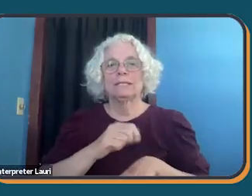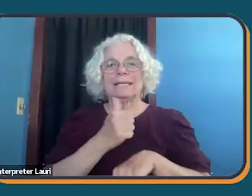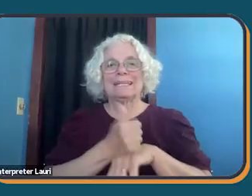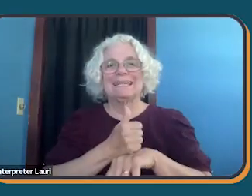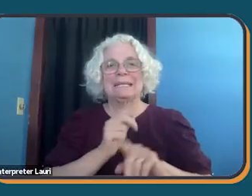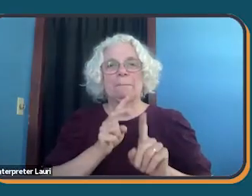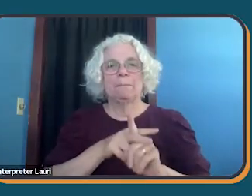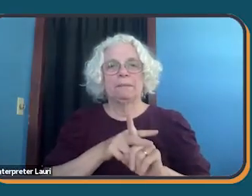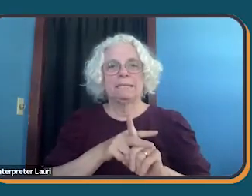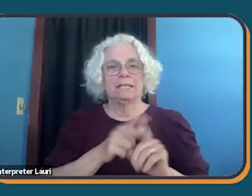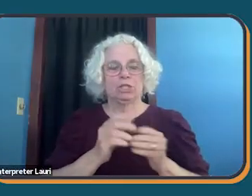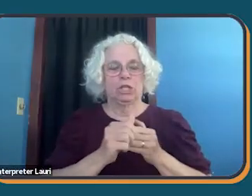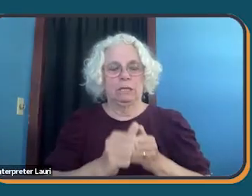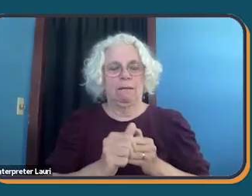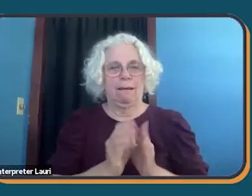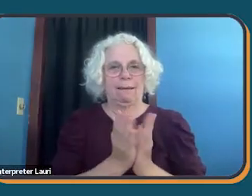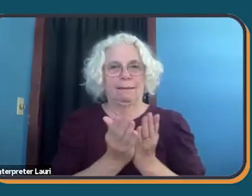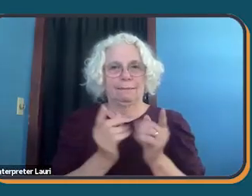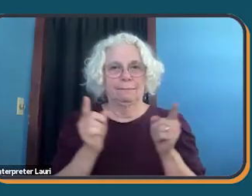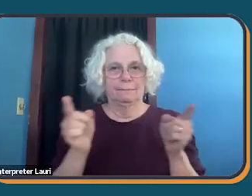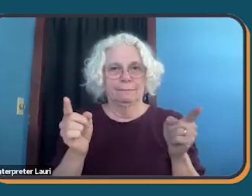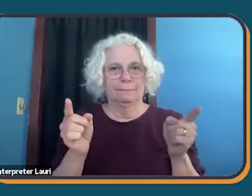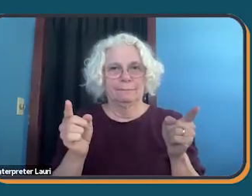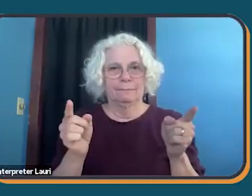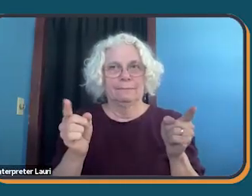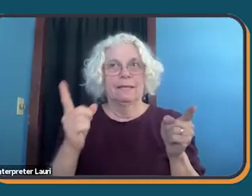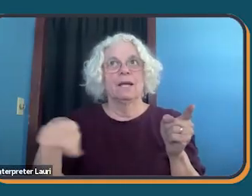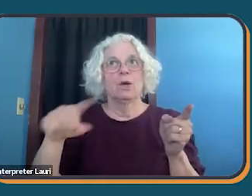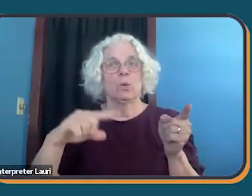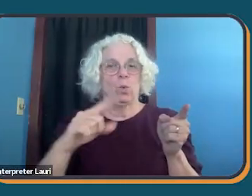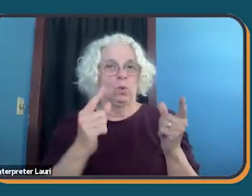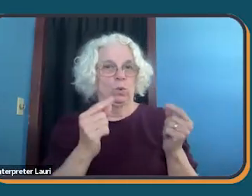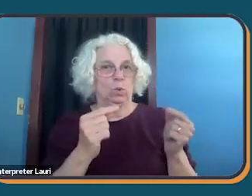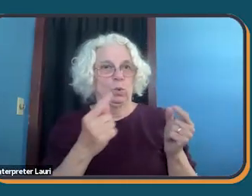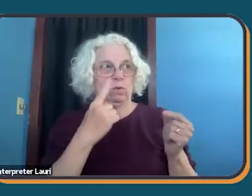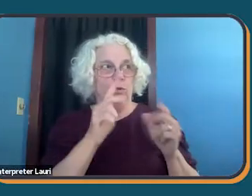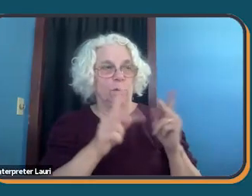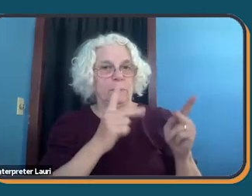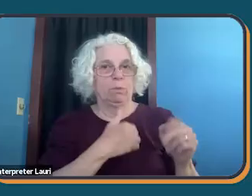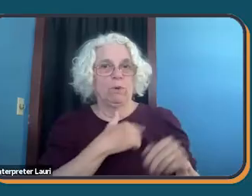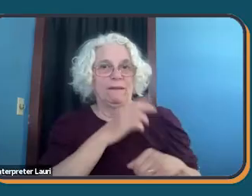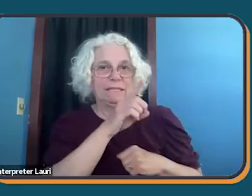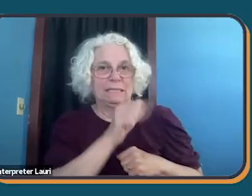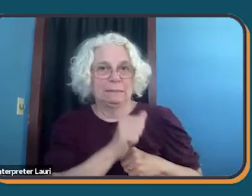First, our implementation guide provides a structured approach to make your practice more accessible for patients with disabilities.